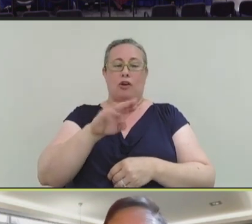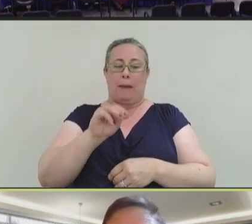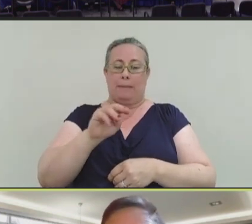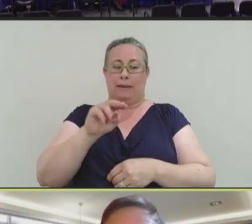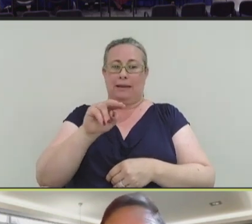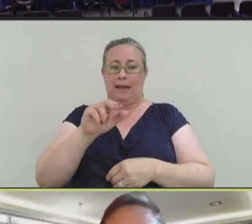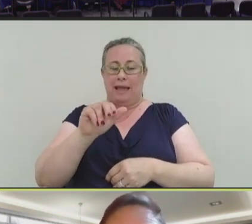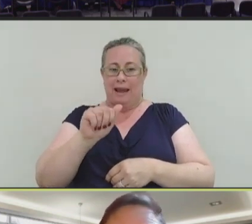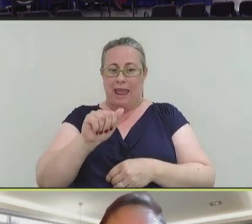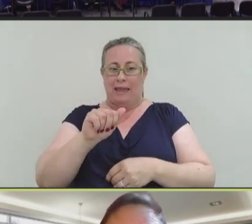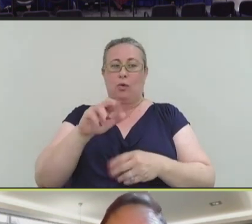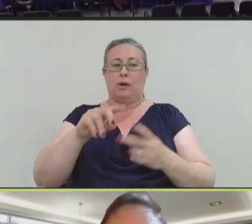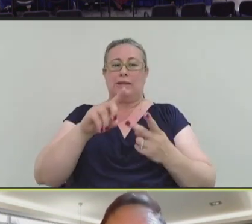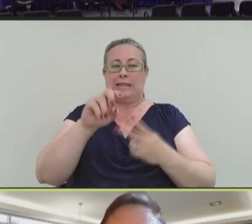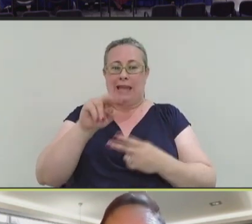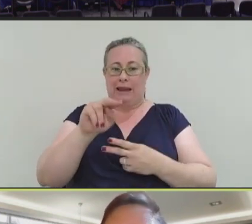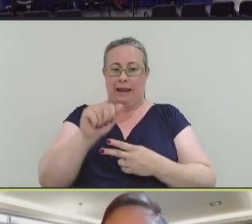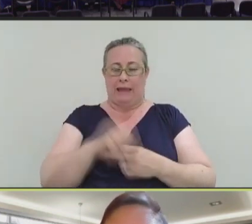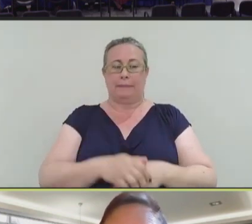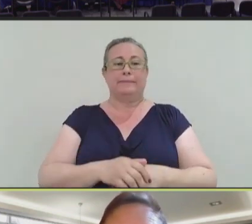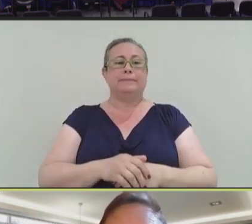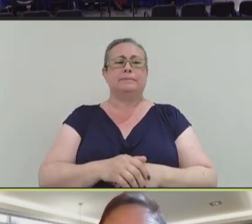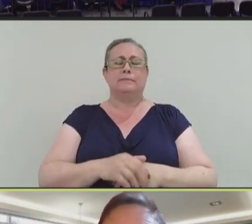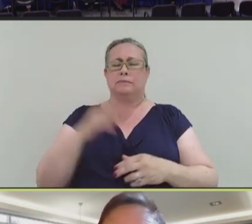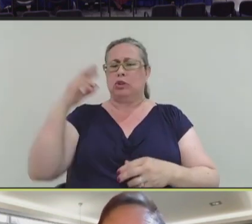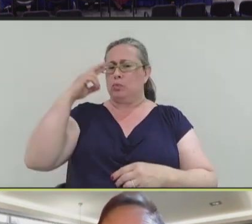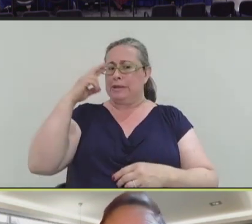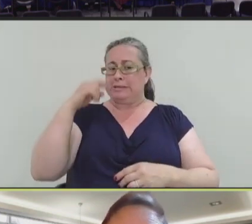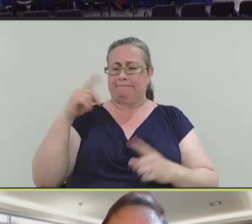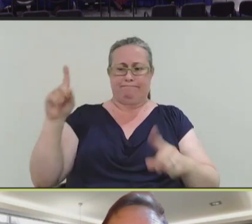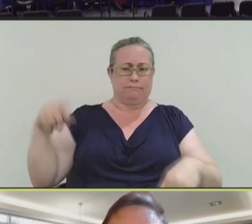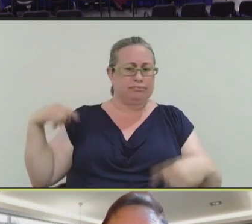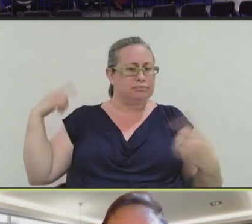the major reason for these is that these approaches have been around for a long time,